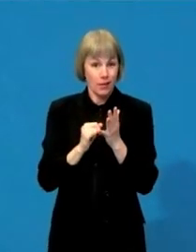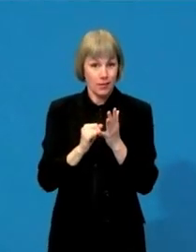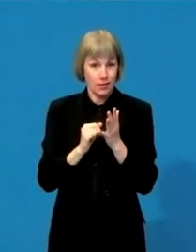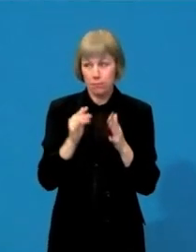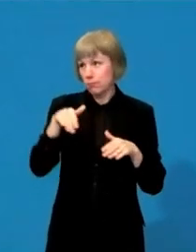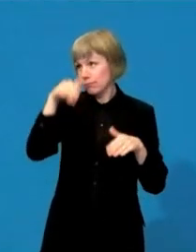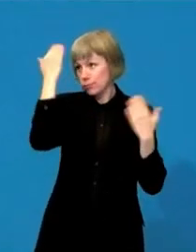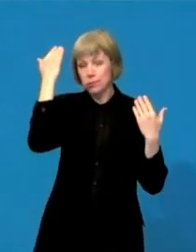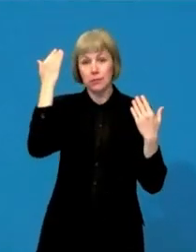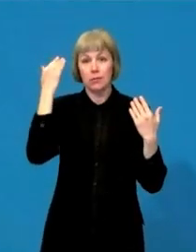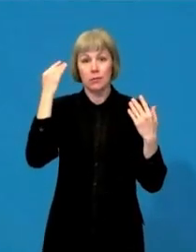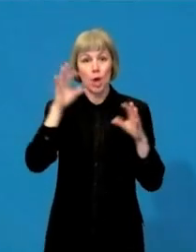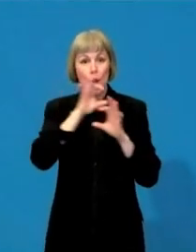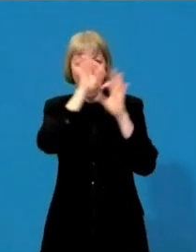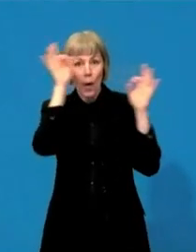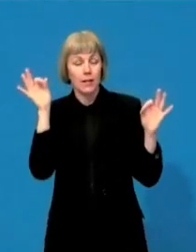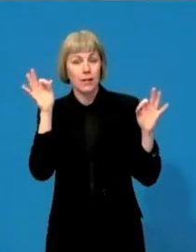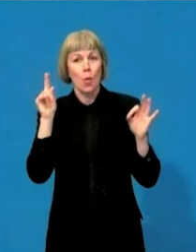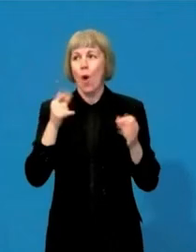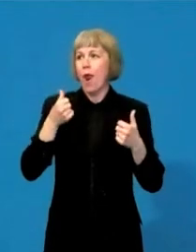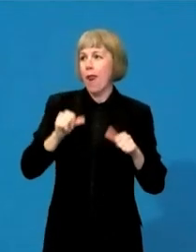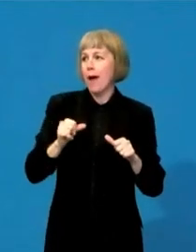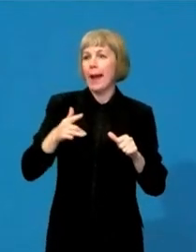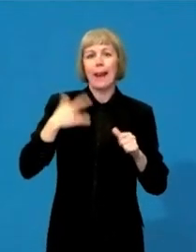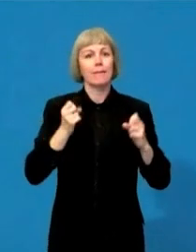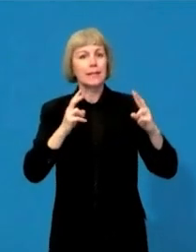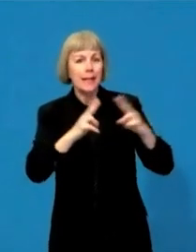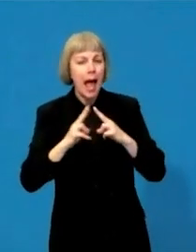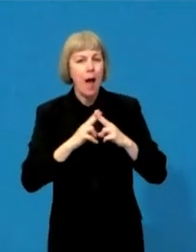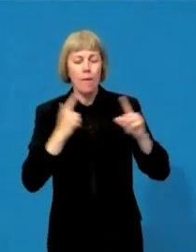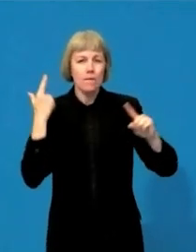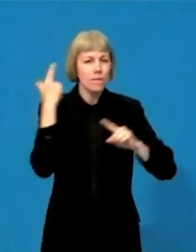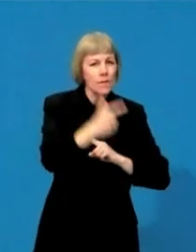remotely or on a dirt road that can be blocked off by water or by flood.